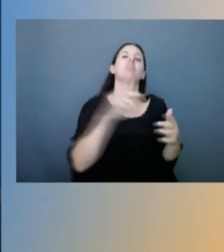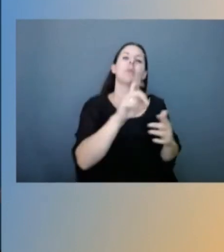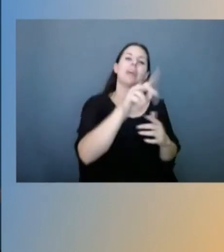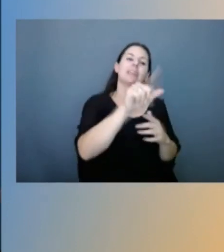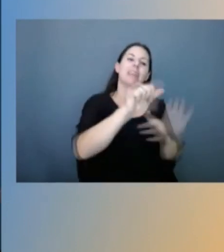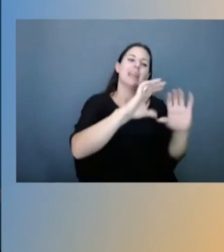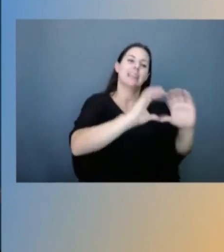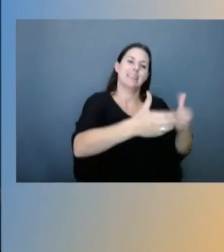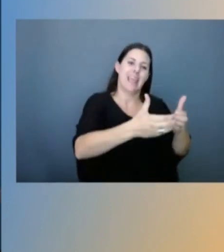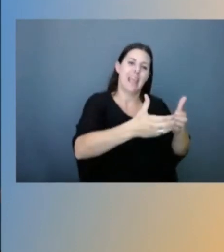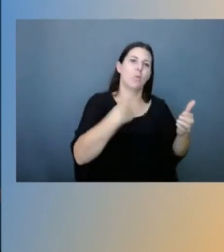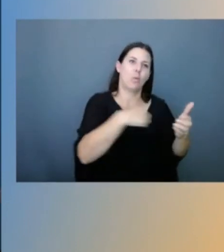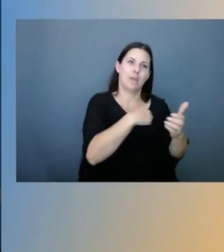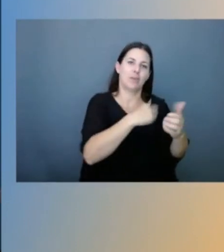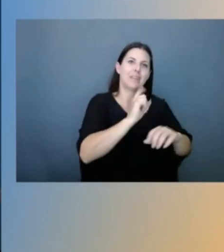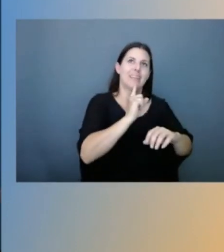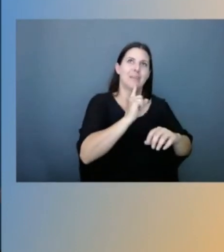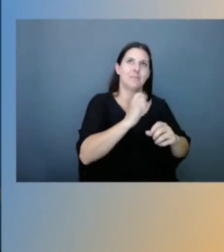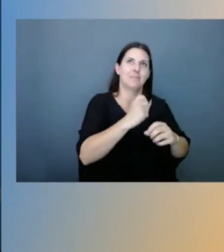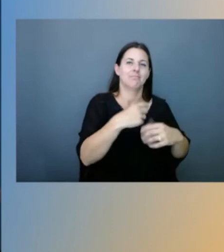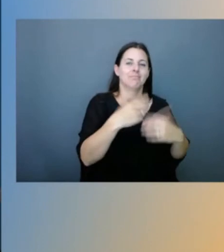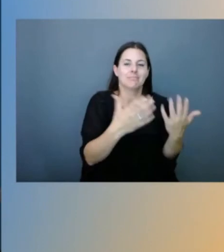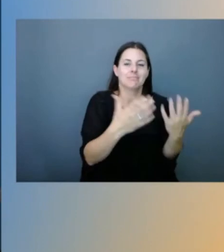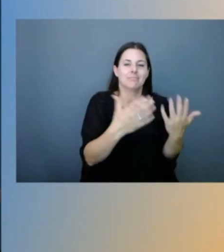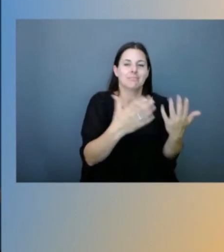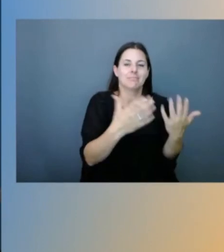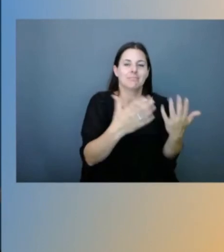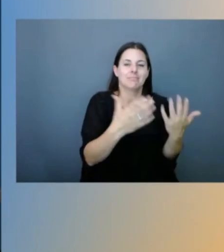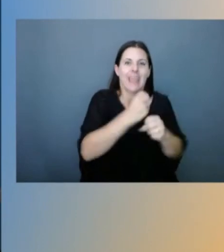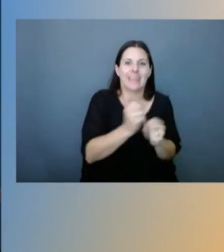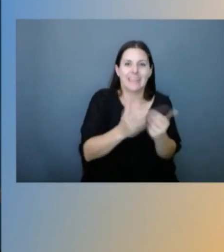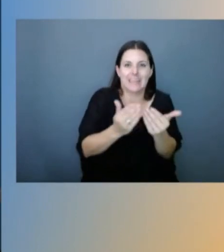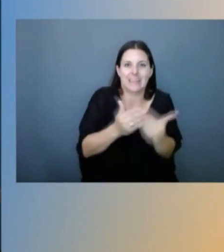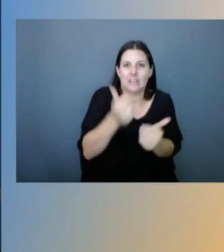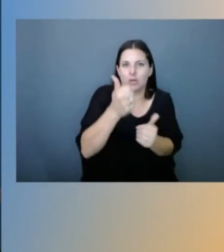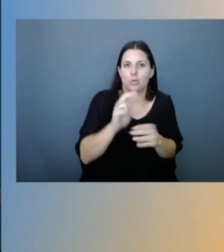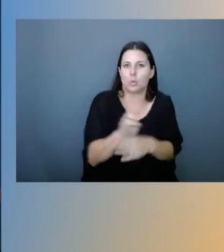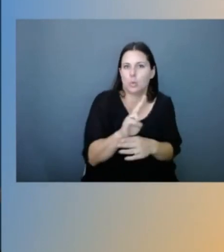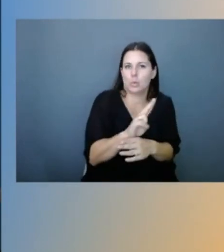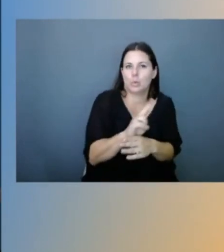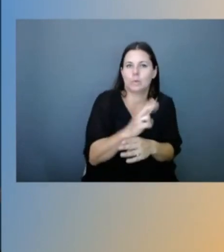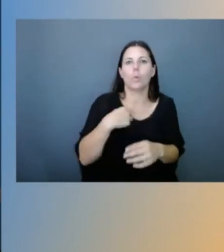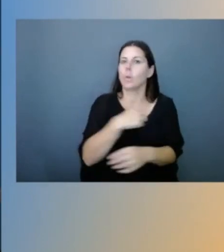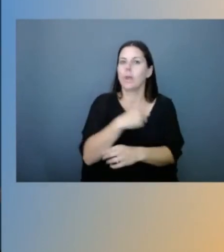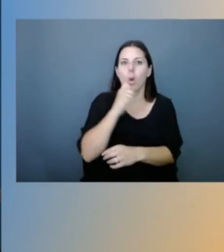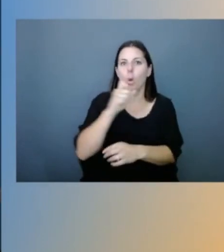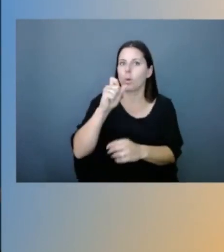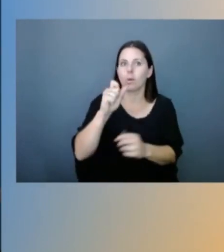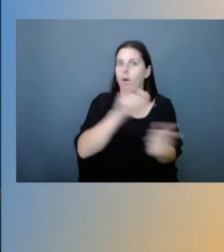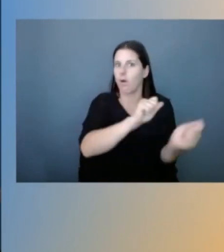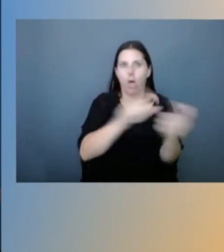We don't have to start from scratch collecting data. Everyone can just start with these data sets and just get started faster. - Yeah. Martin.